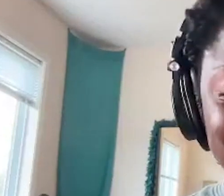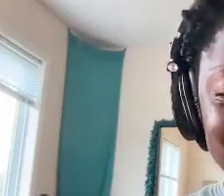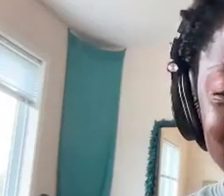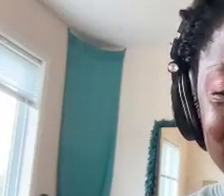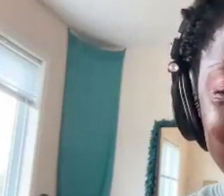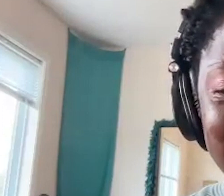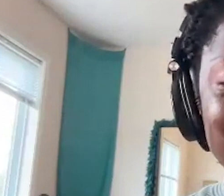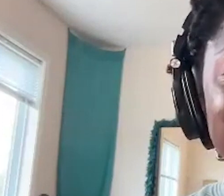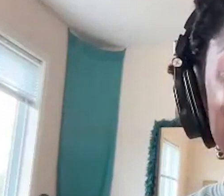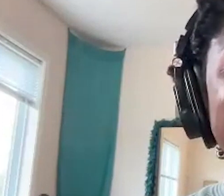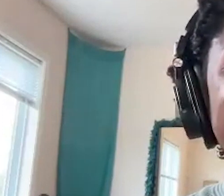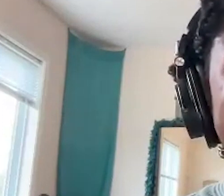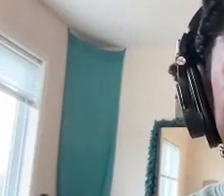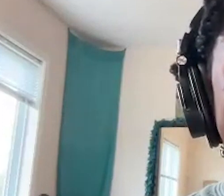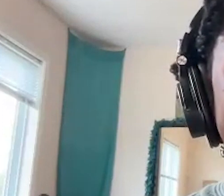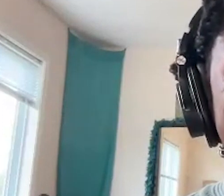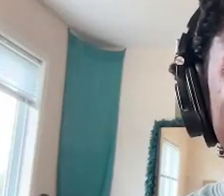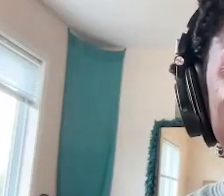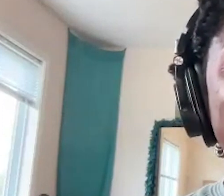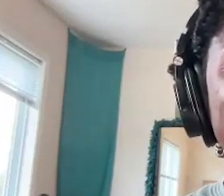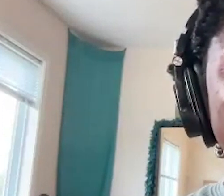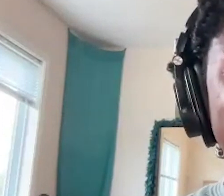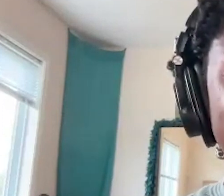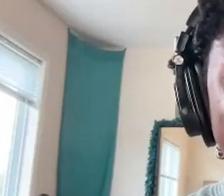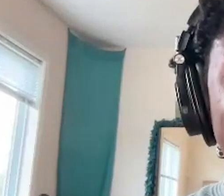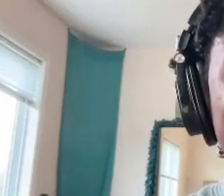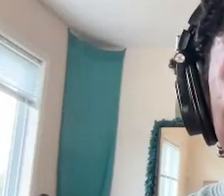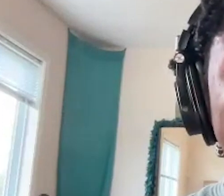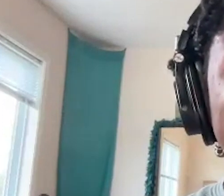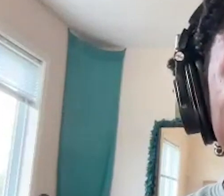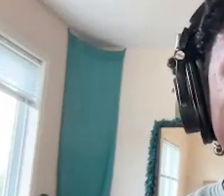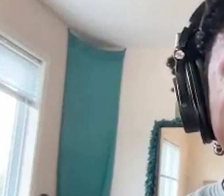monolith. We are out here living life in all the